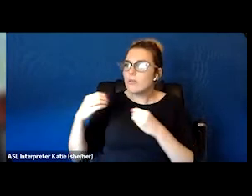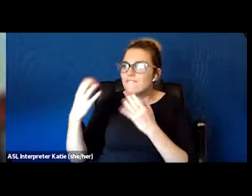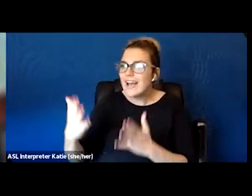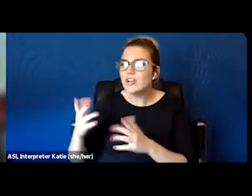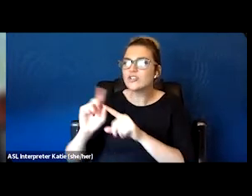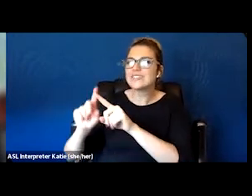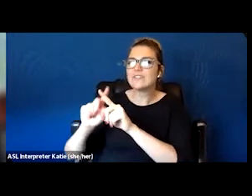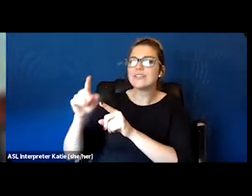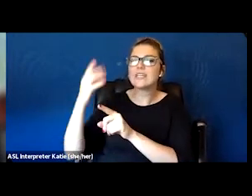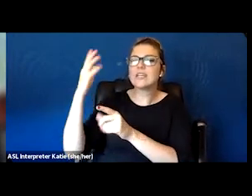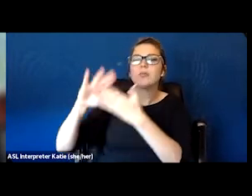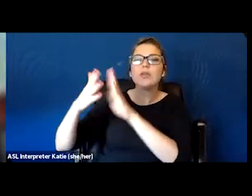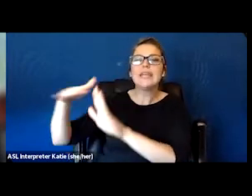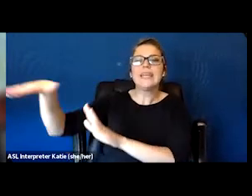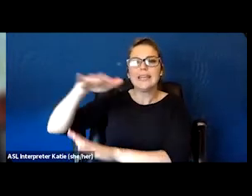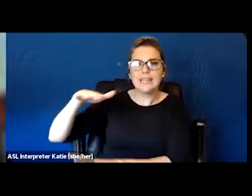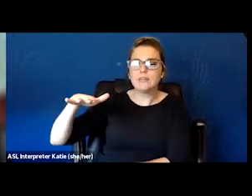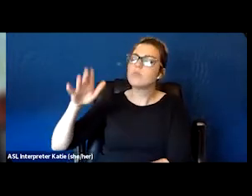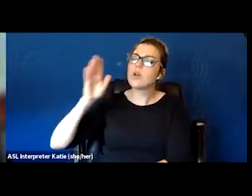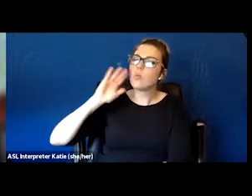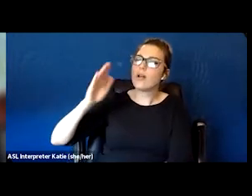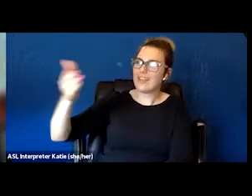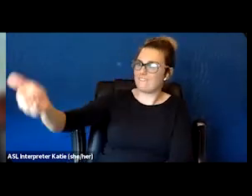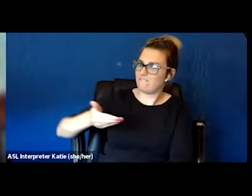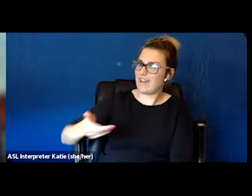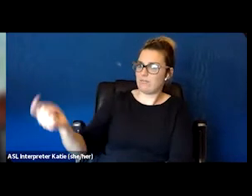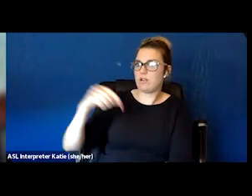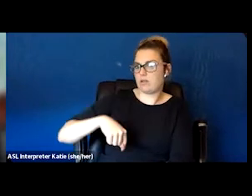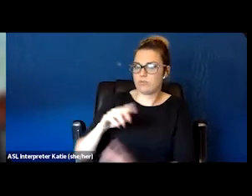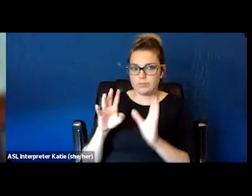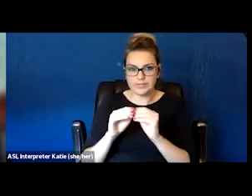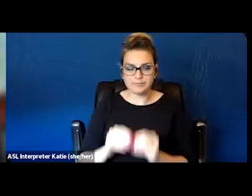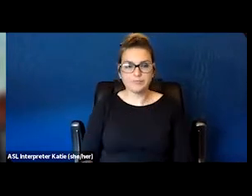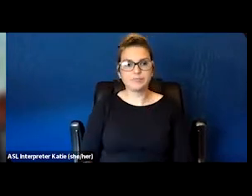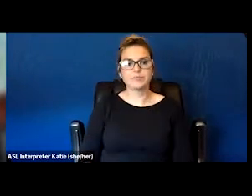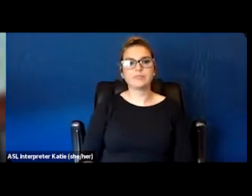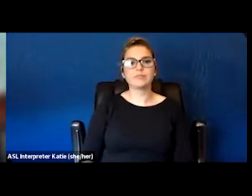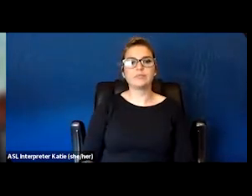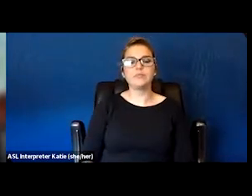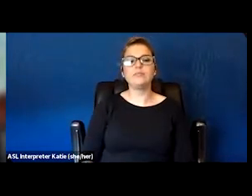We also have a governing board, which is our Council on Homelessness is what we call it in our community.